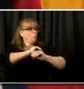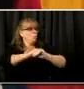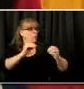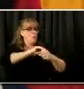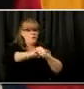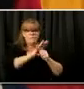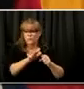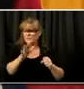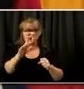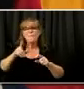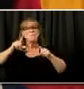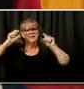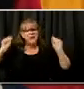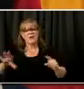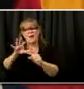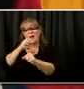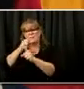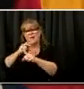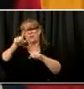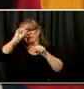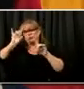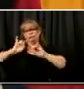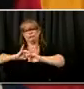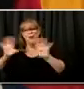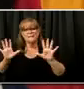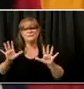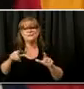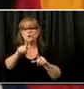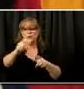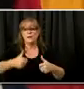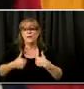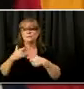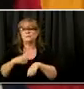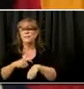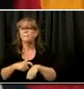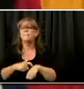but we can't do that for your child unless you're enrolled unless you show up in our system in some